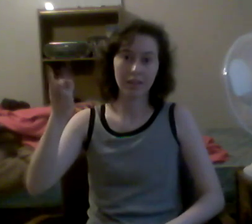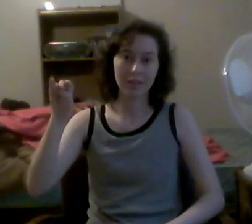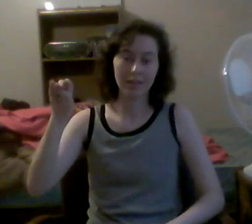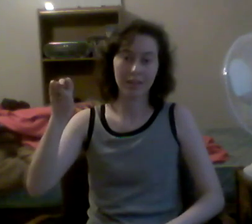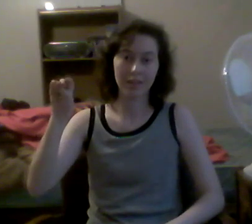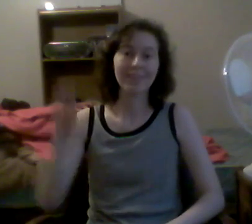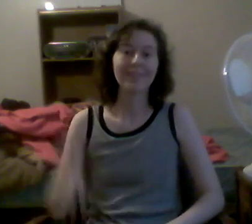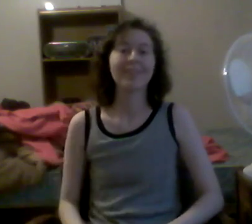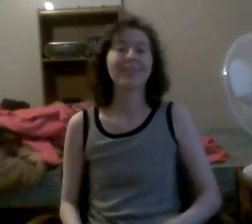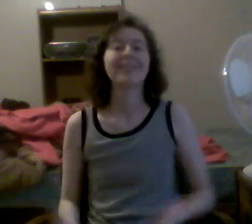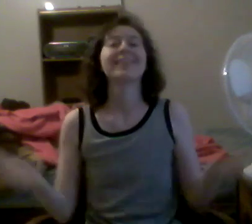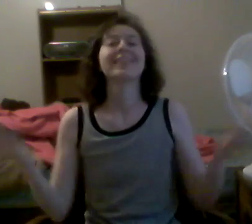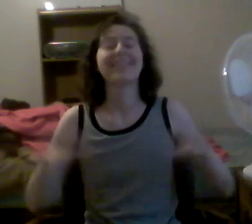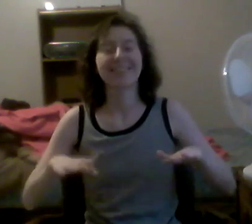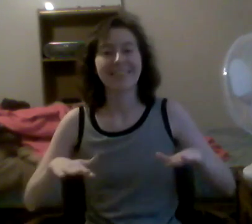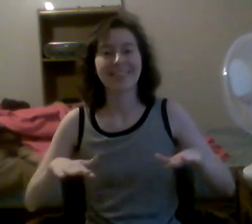finished!